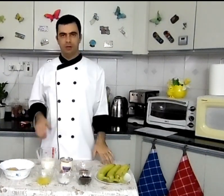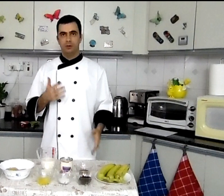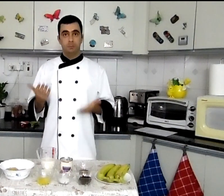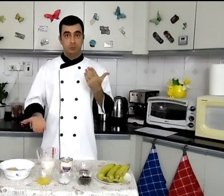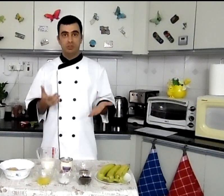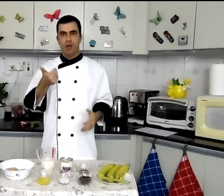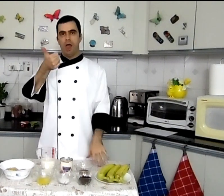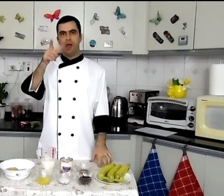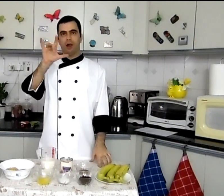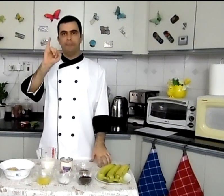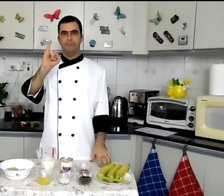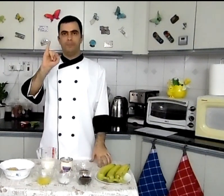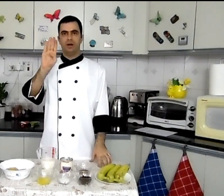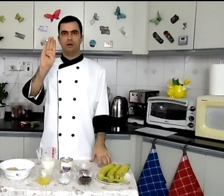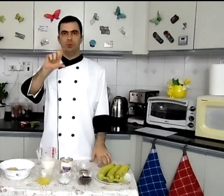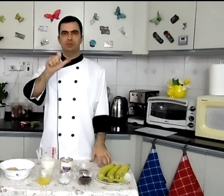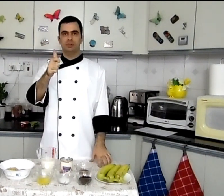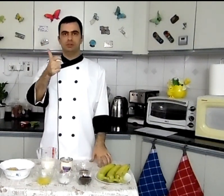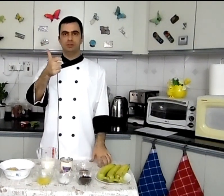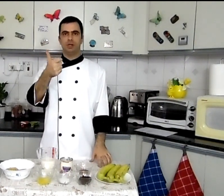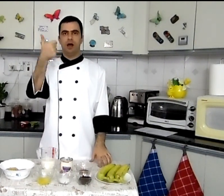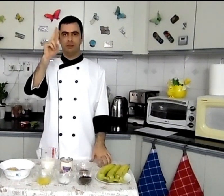Now we will see the ingredients والآن سنرى المكونات